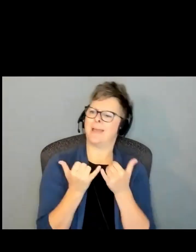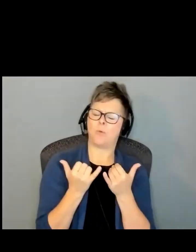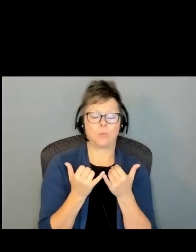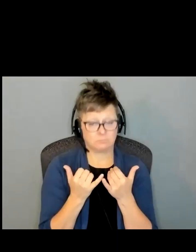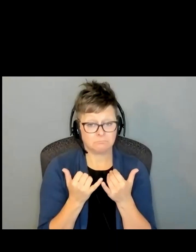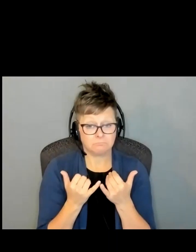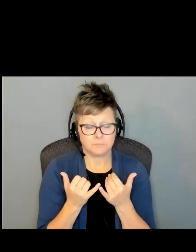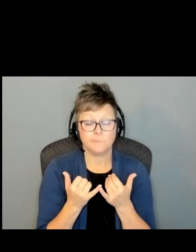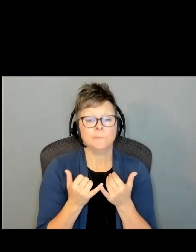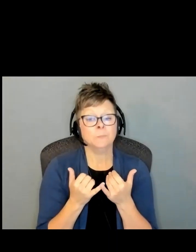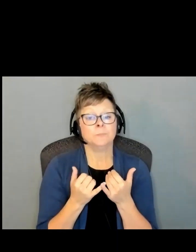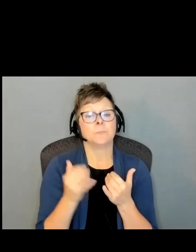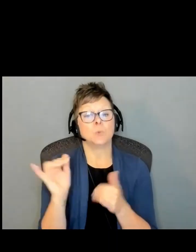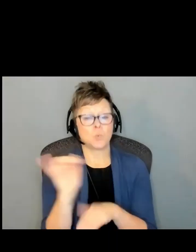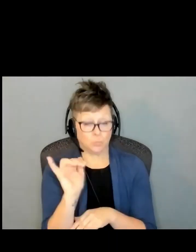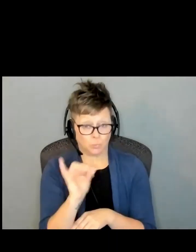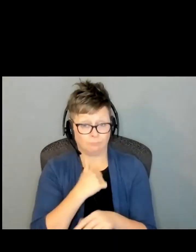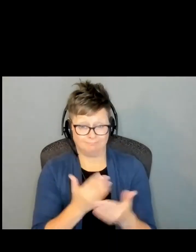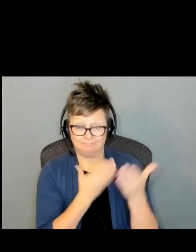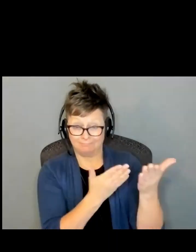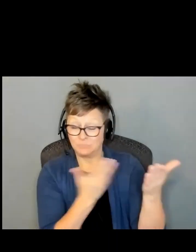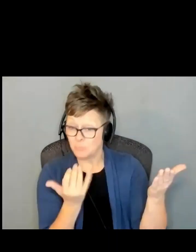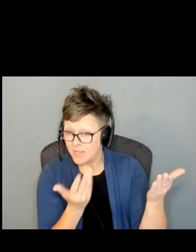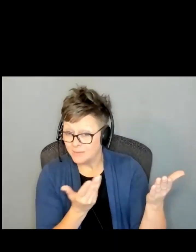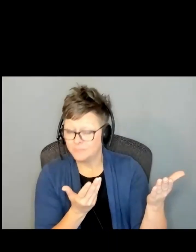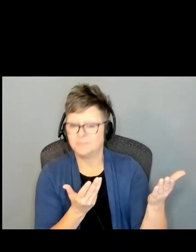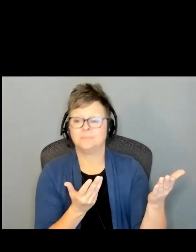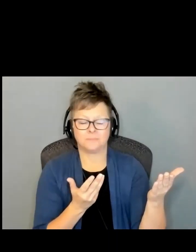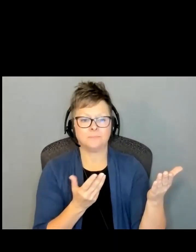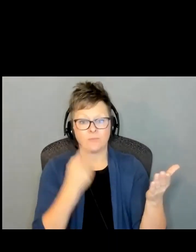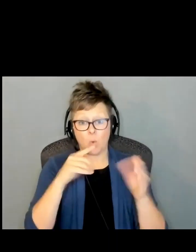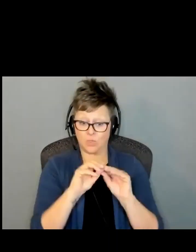The other thing, too, is I would say in organizations we talk about partnership, but if you’re